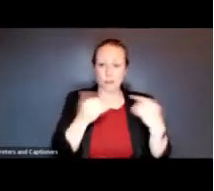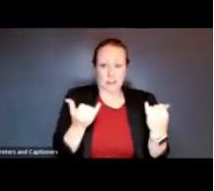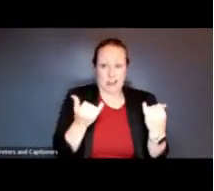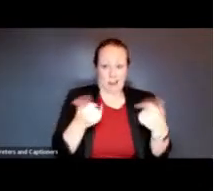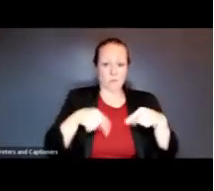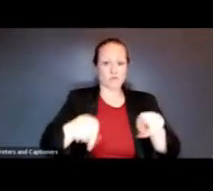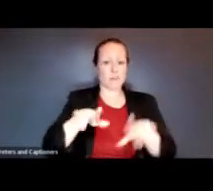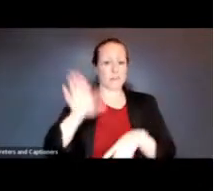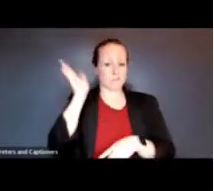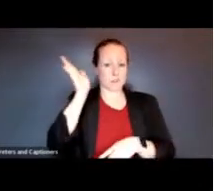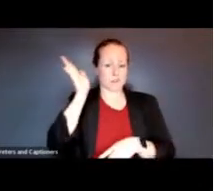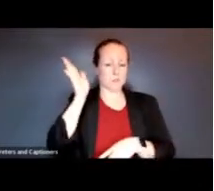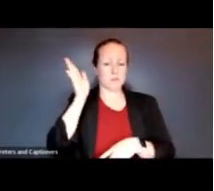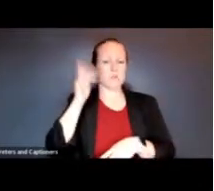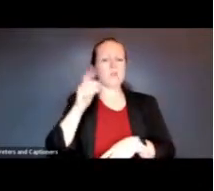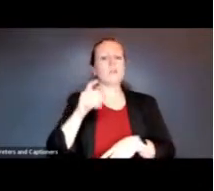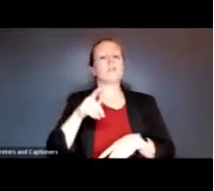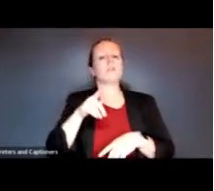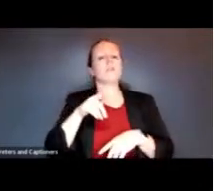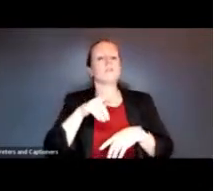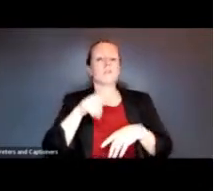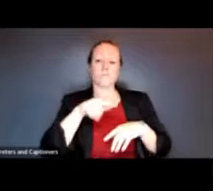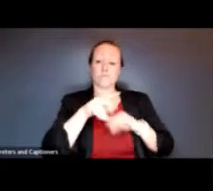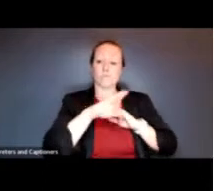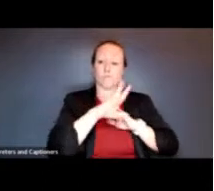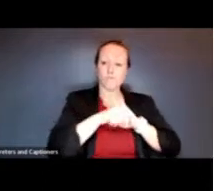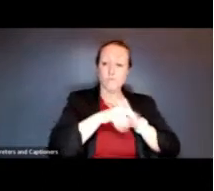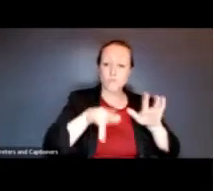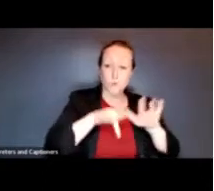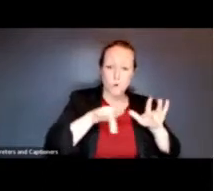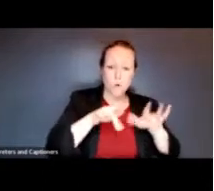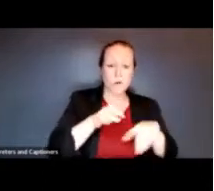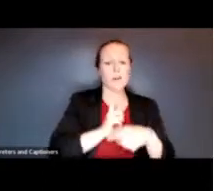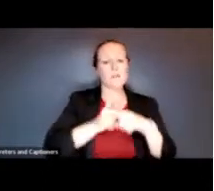A recording including a PDF version PDF version of the slides will be available on the